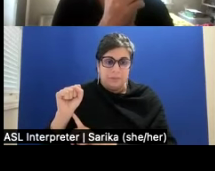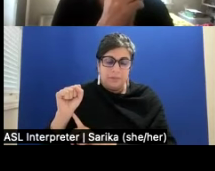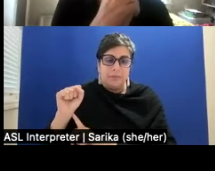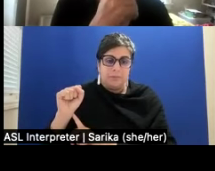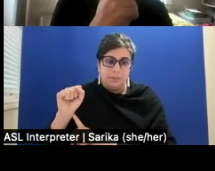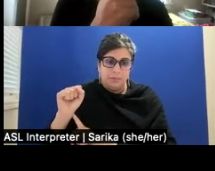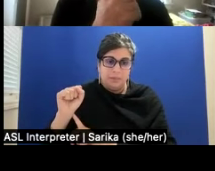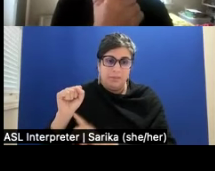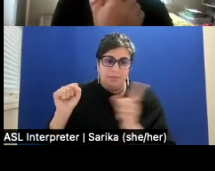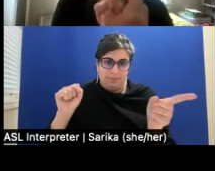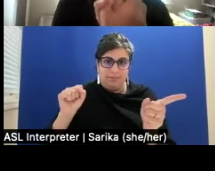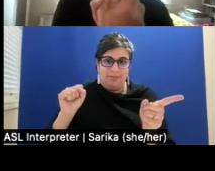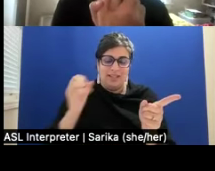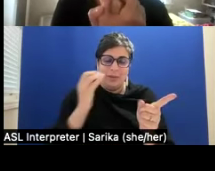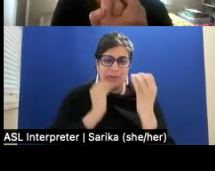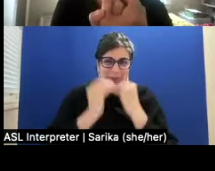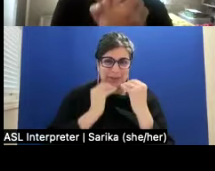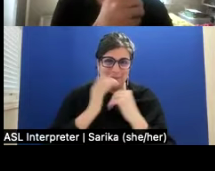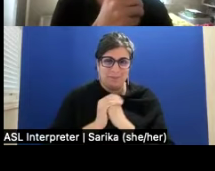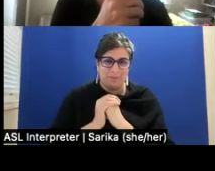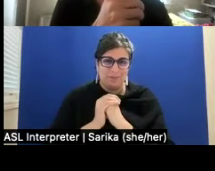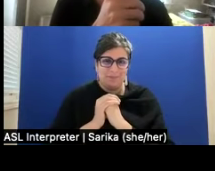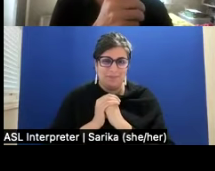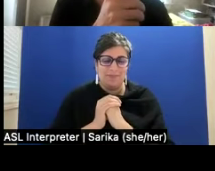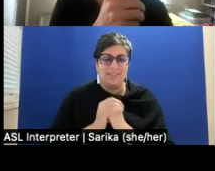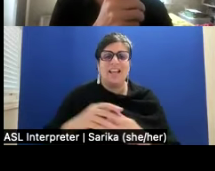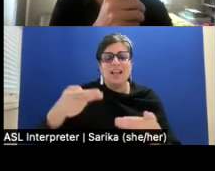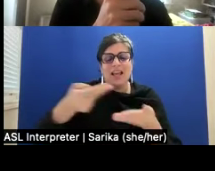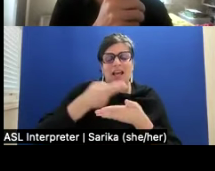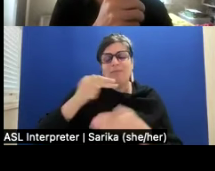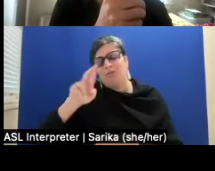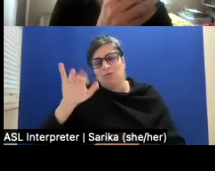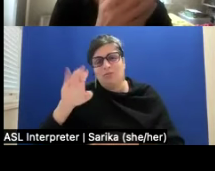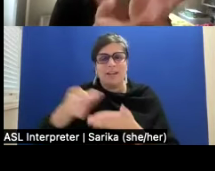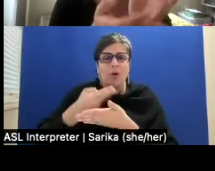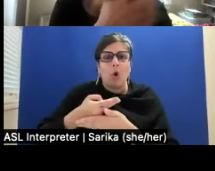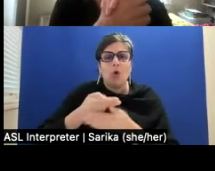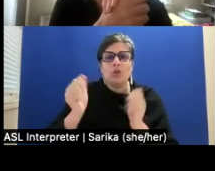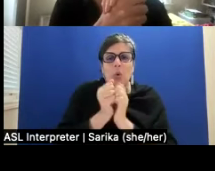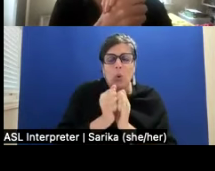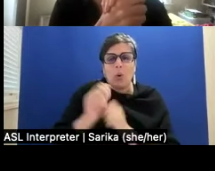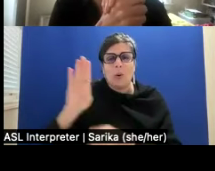And that was the meal, I reckon. Candles. This is an example of an artist